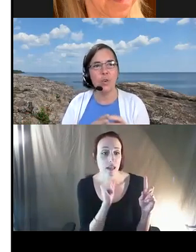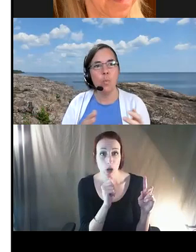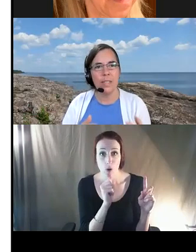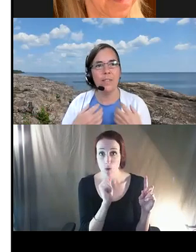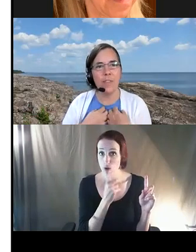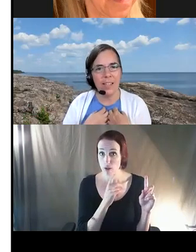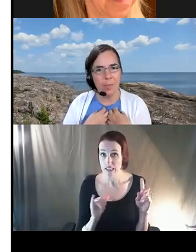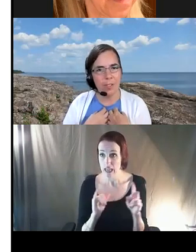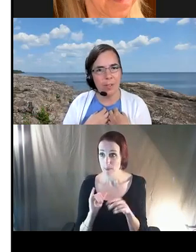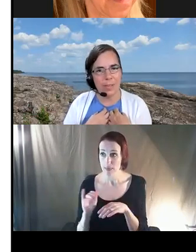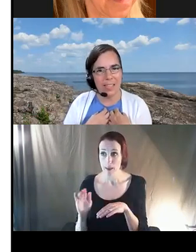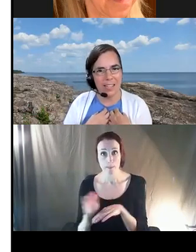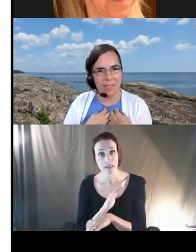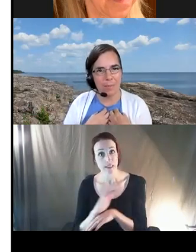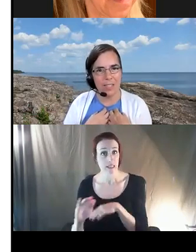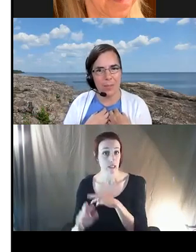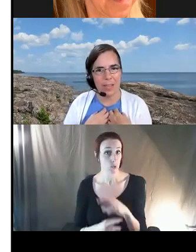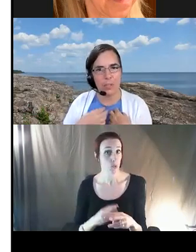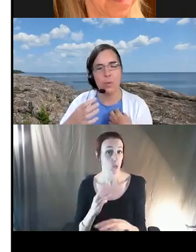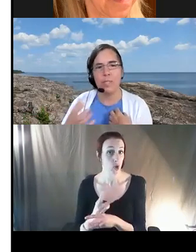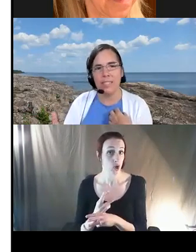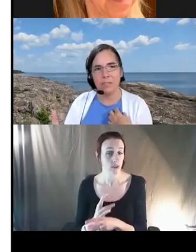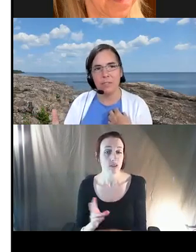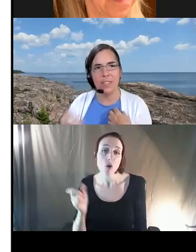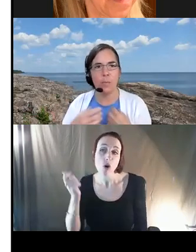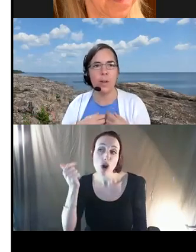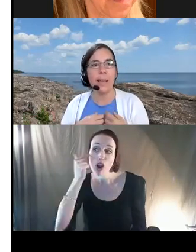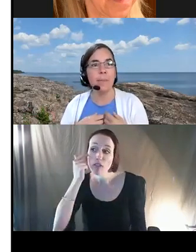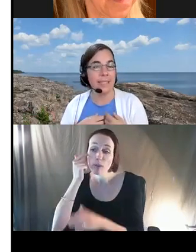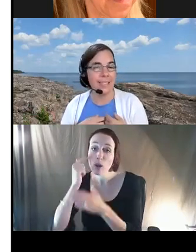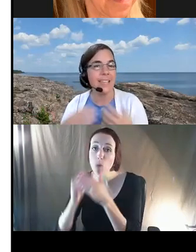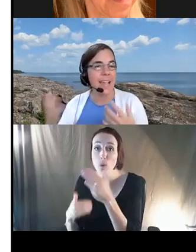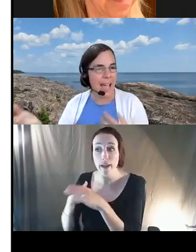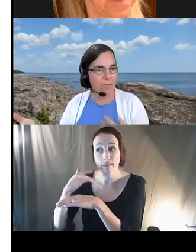So, what's available to me in the government space will be different than what I might see